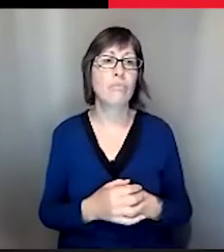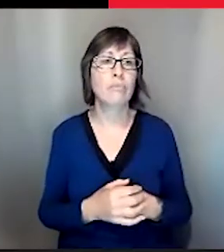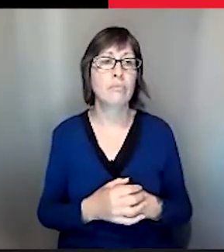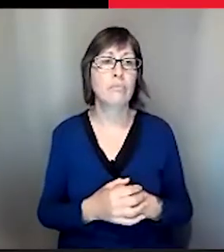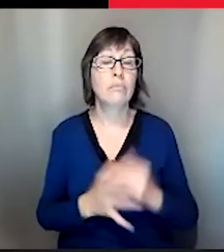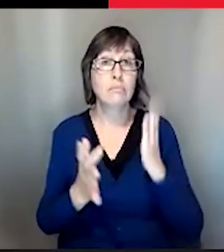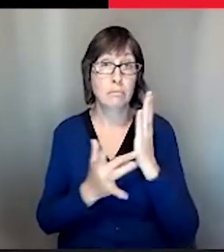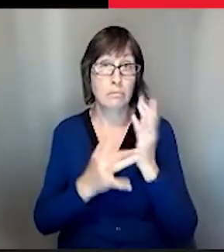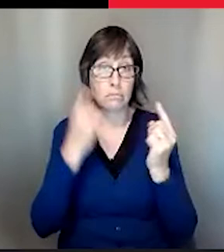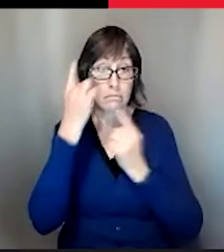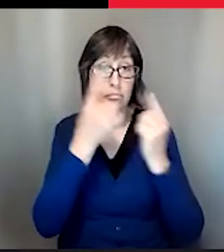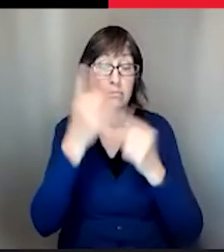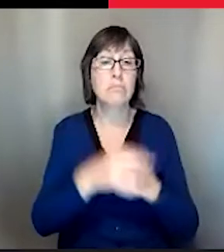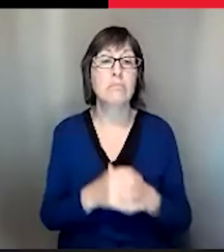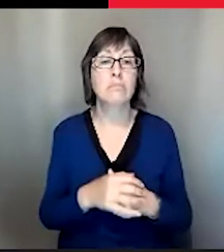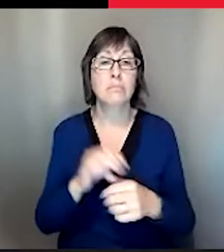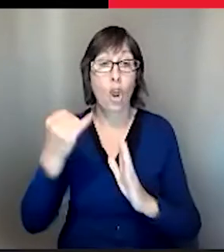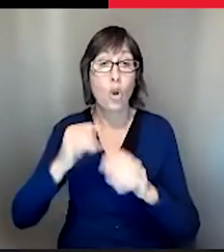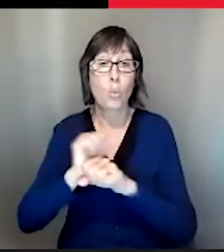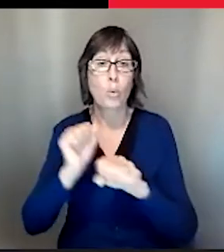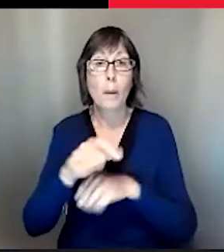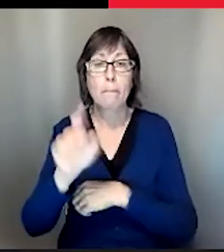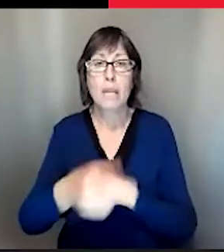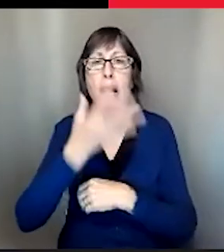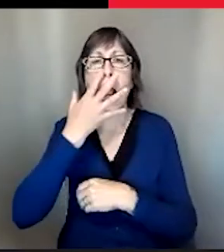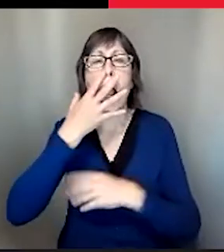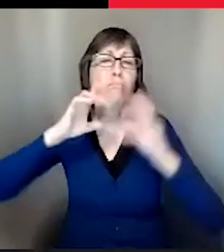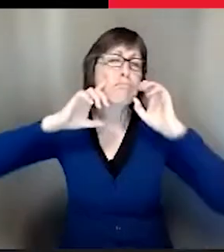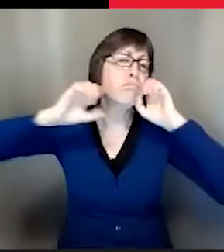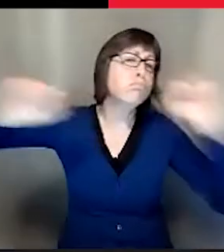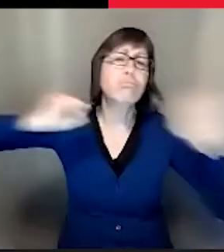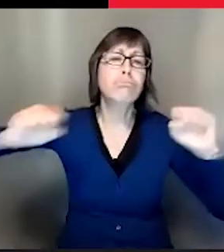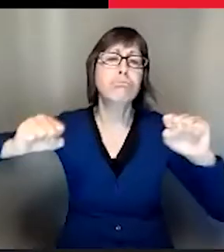Technical considerations: Artwork must be colourful. Bright and bold colours are required